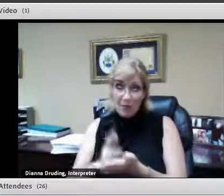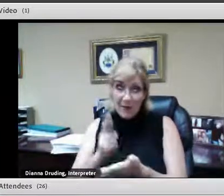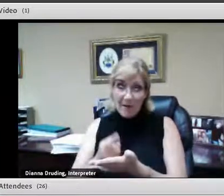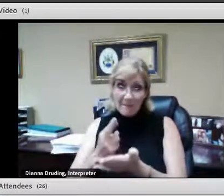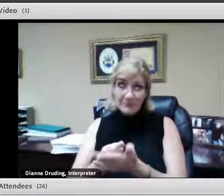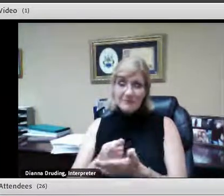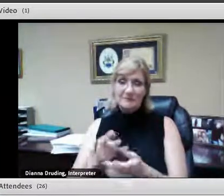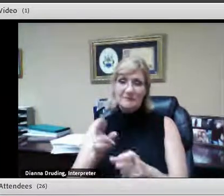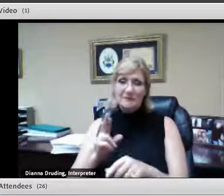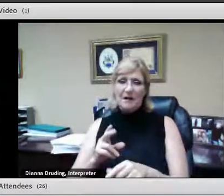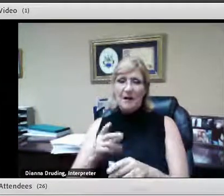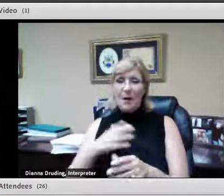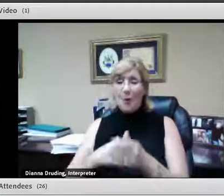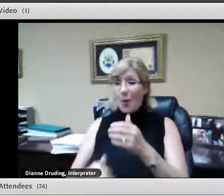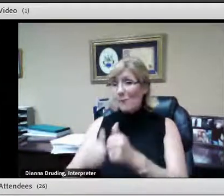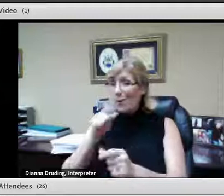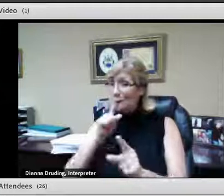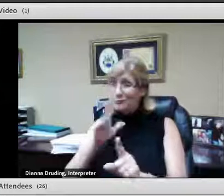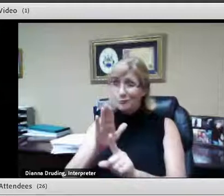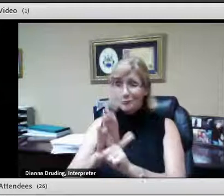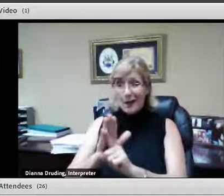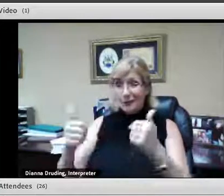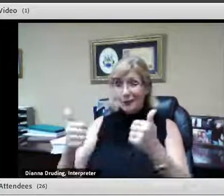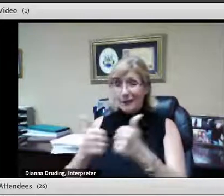one of my most popular games called Poison.